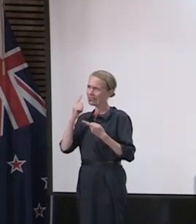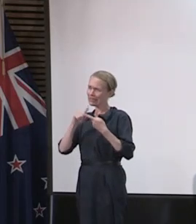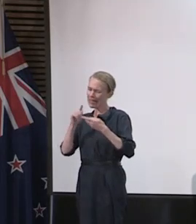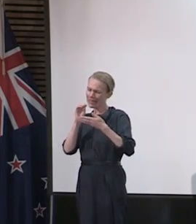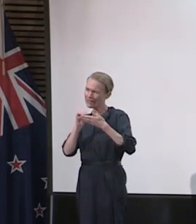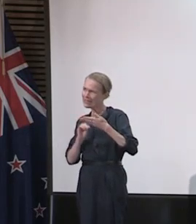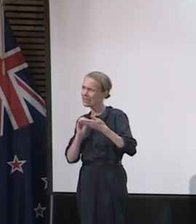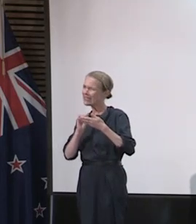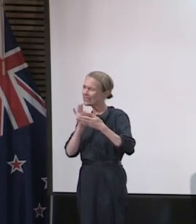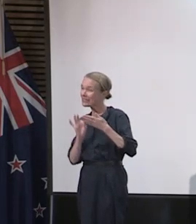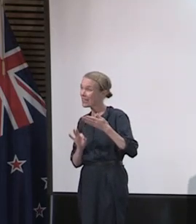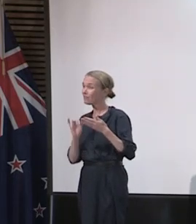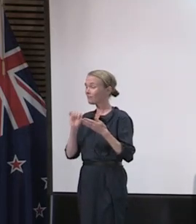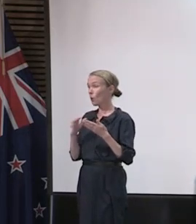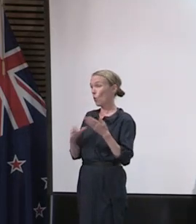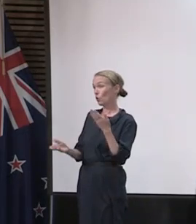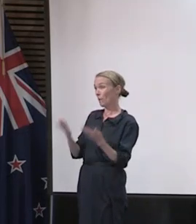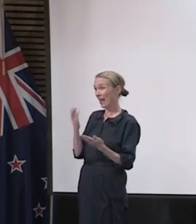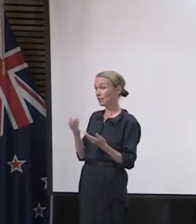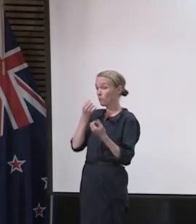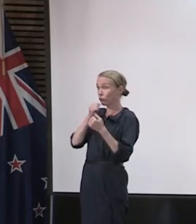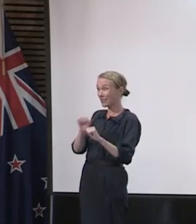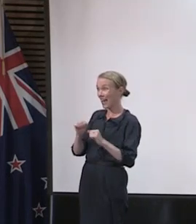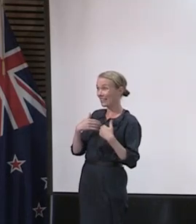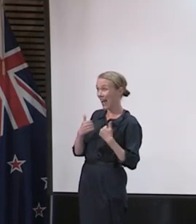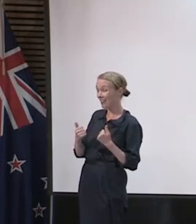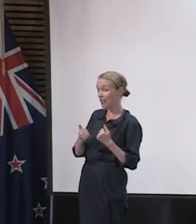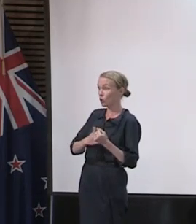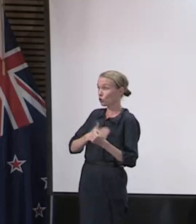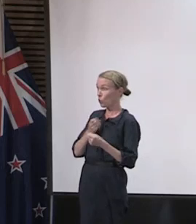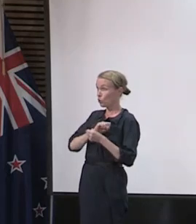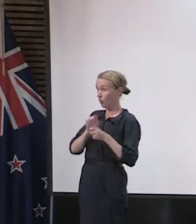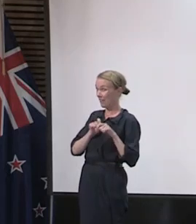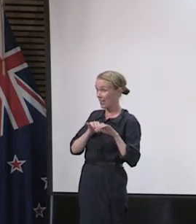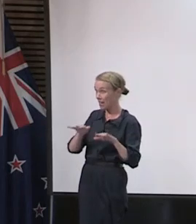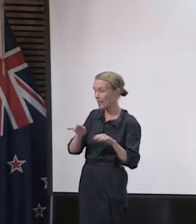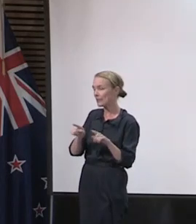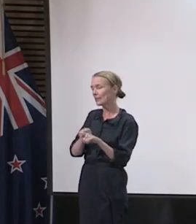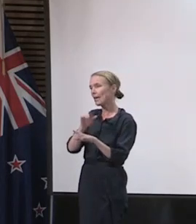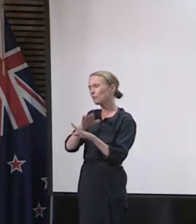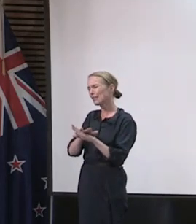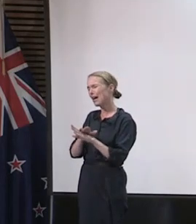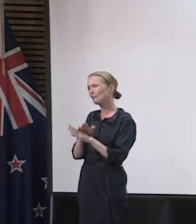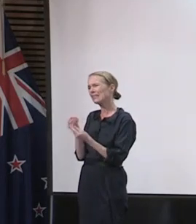solutions. That will still help mitigate the must be public health risks, but will address concerns and